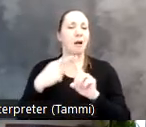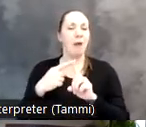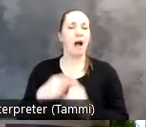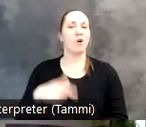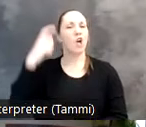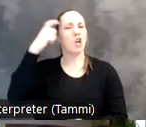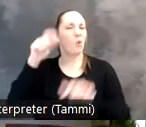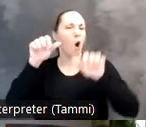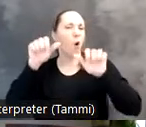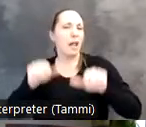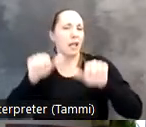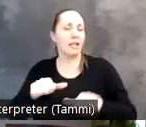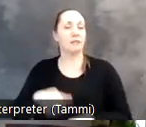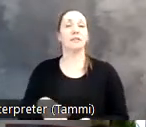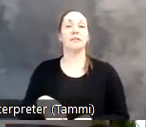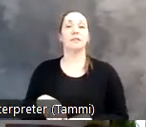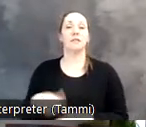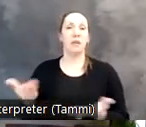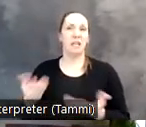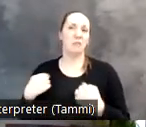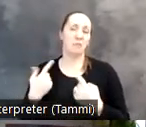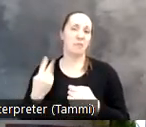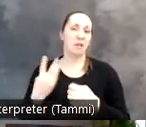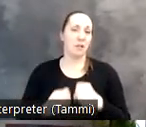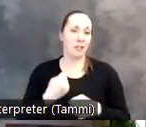. Next slide.